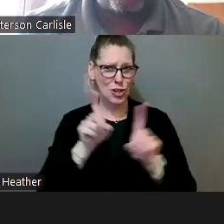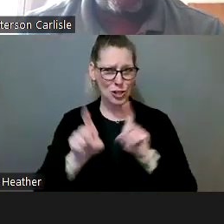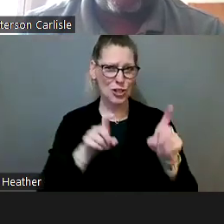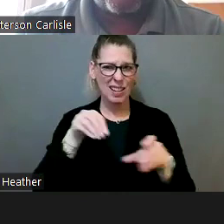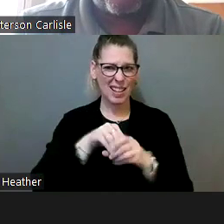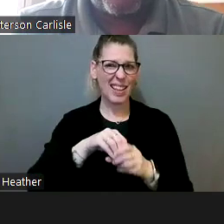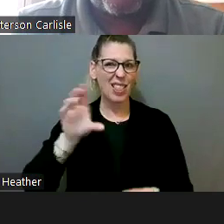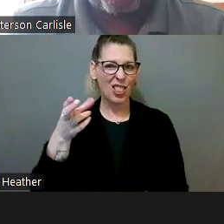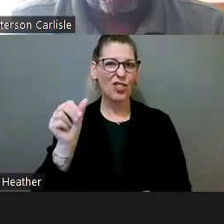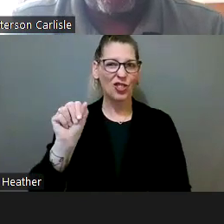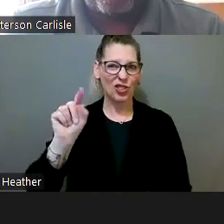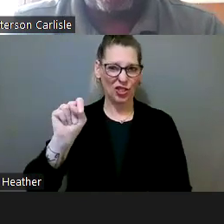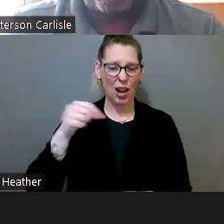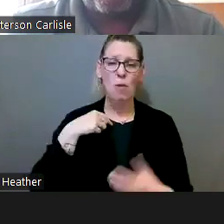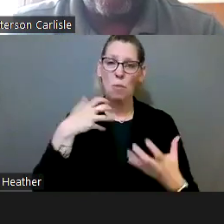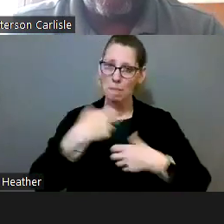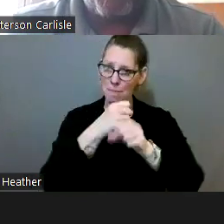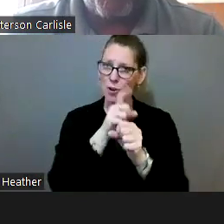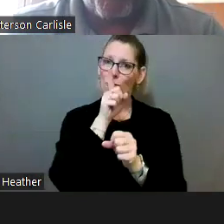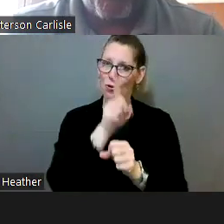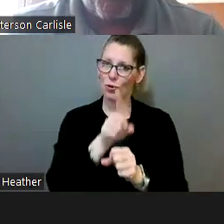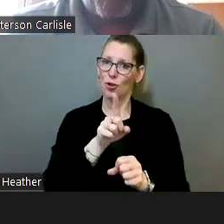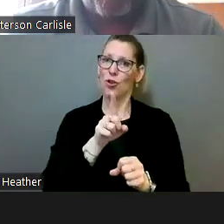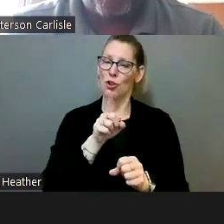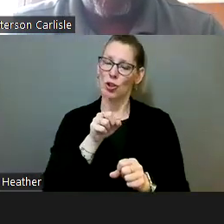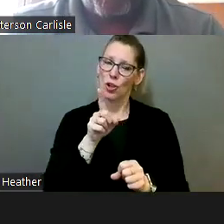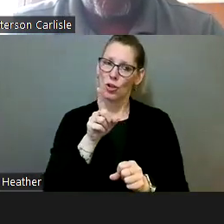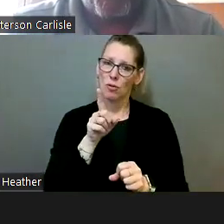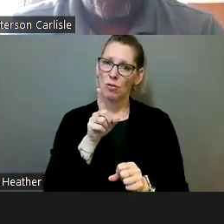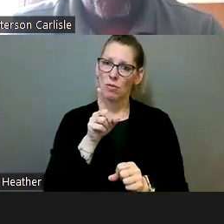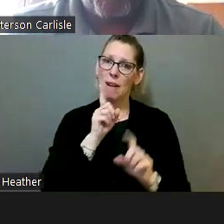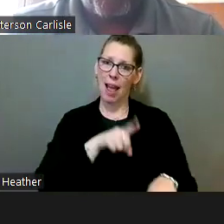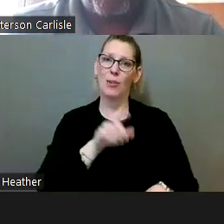in the Q&A and I want to make sure we get to those as well. Jocelyn,